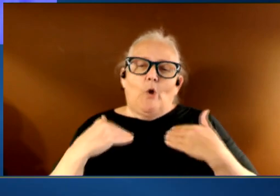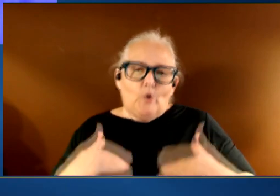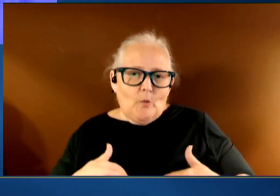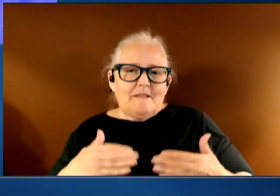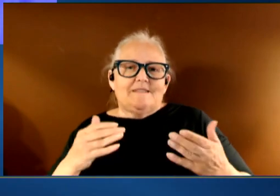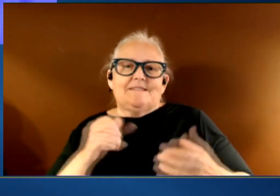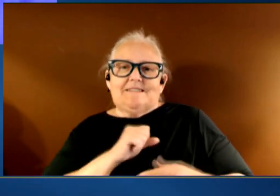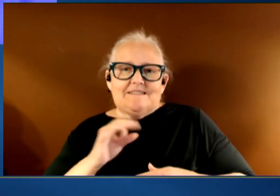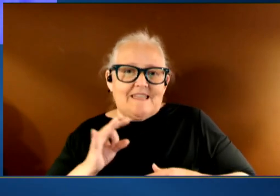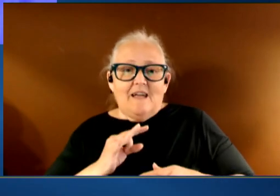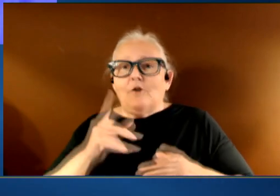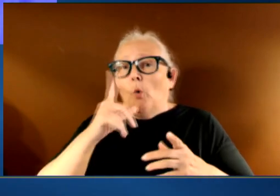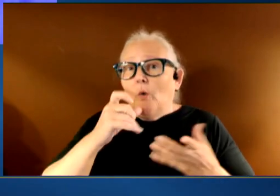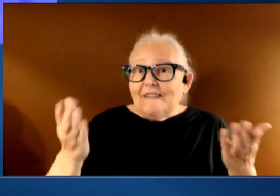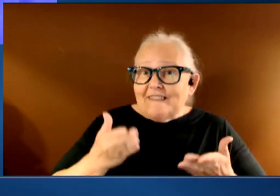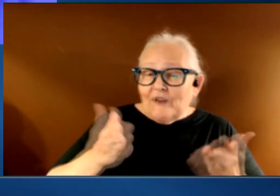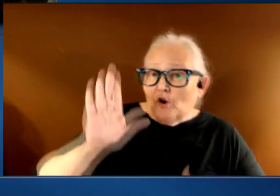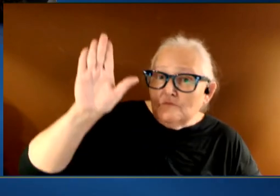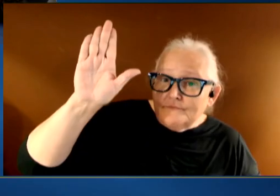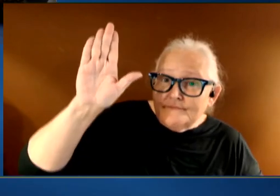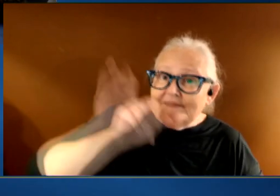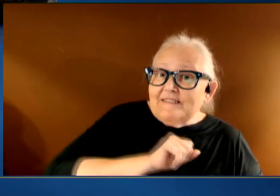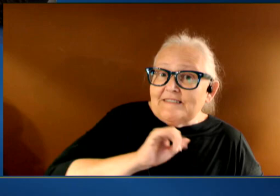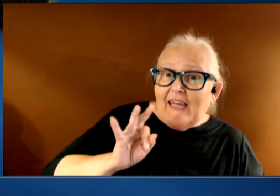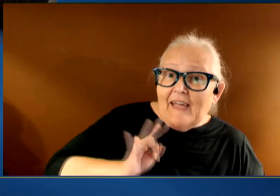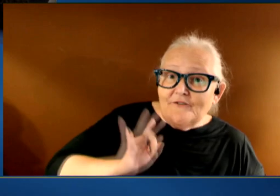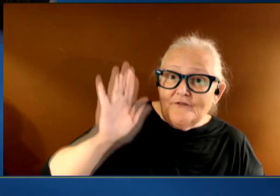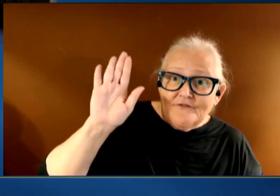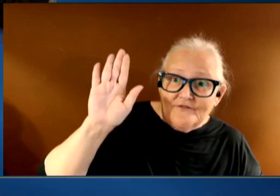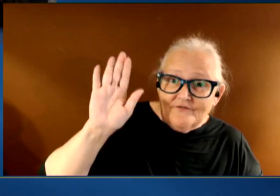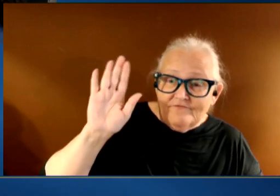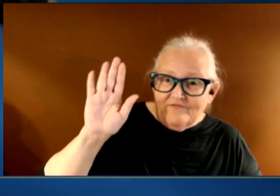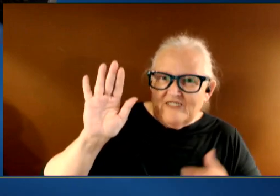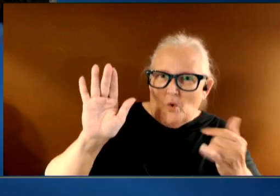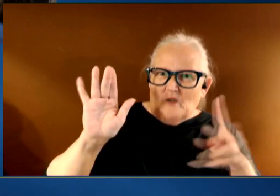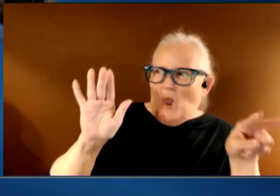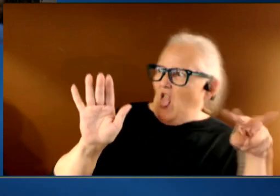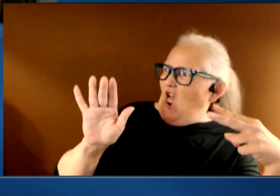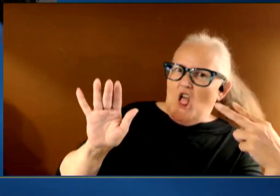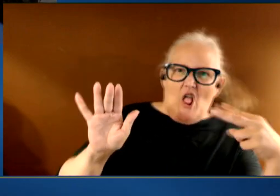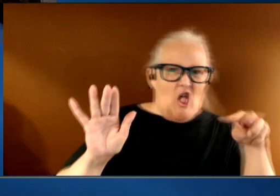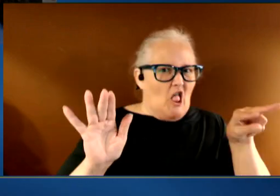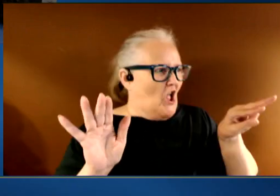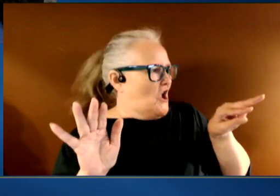raise your hand. So, take a look at folks in the room who are raising their hand